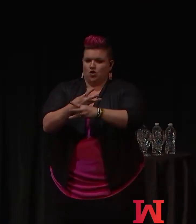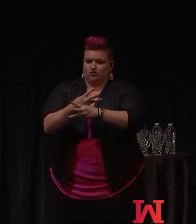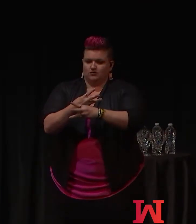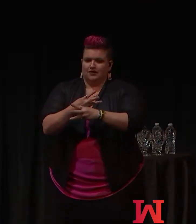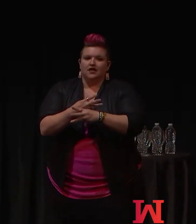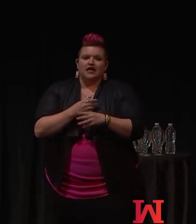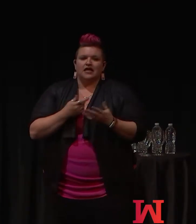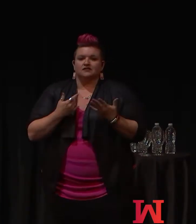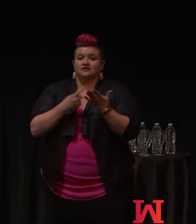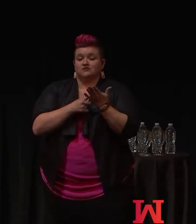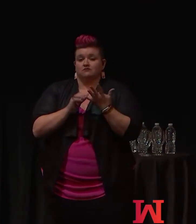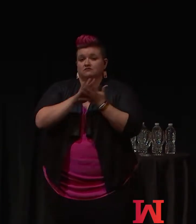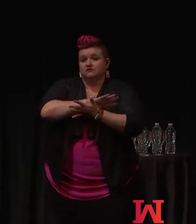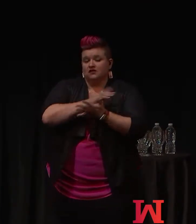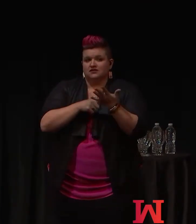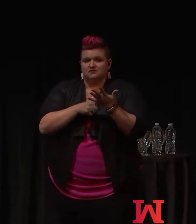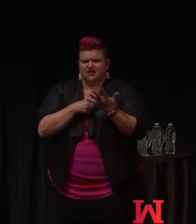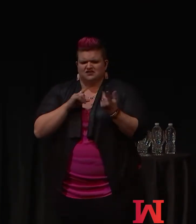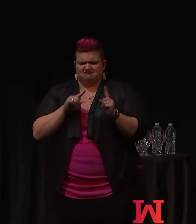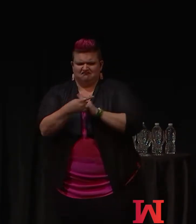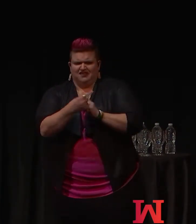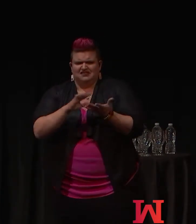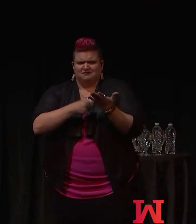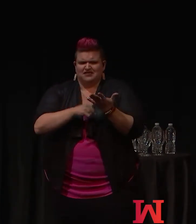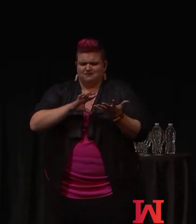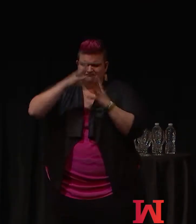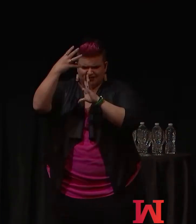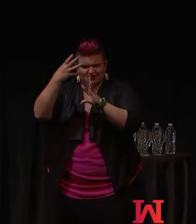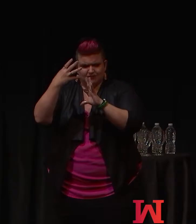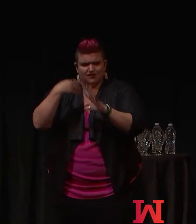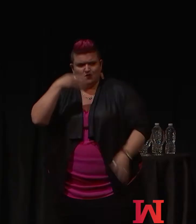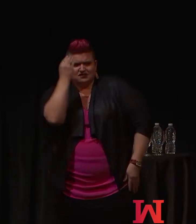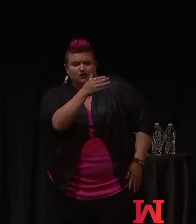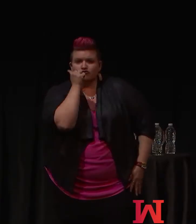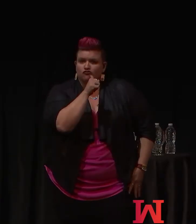and overt, and sometimes perverted ways tells girls that they have to choose between